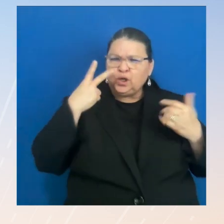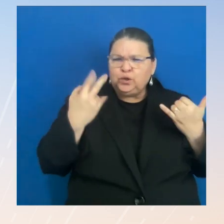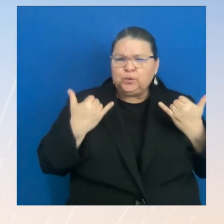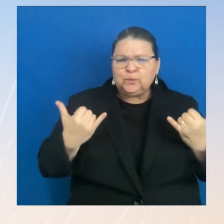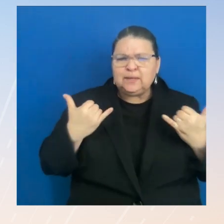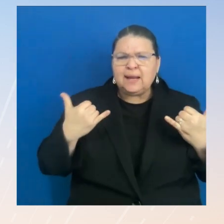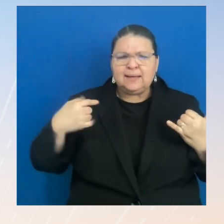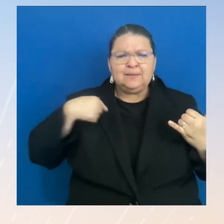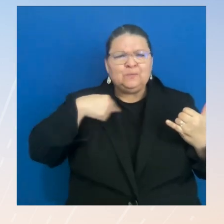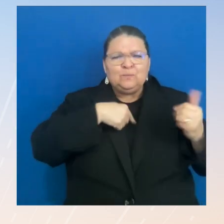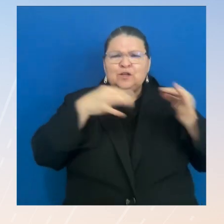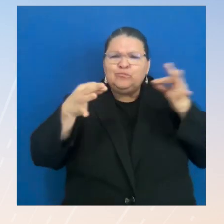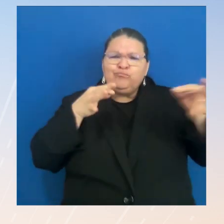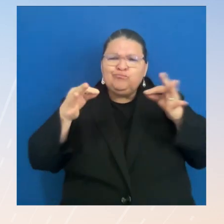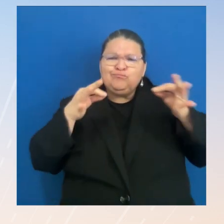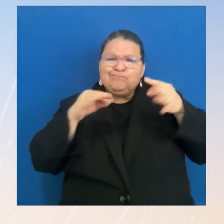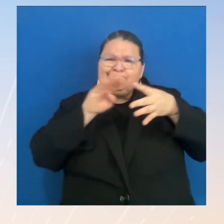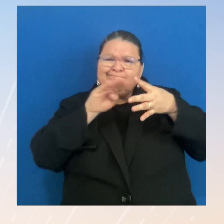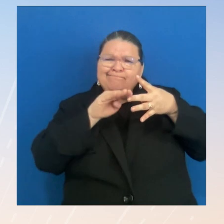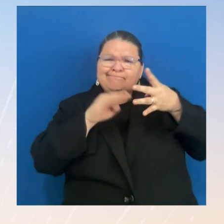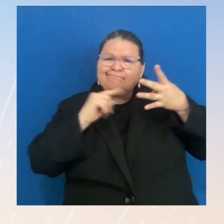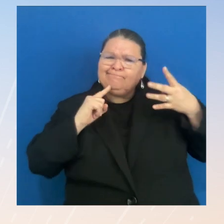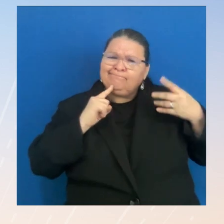that the United States will face if Congress fails to provide us